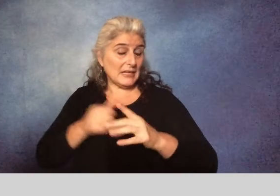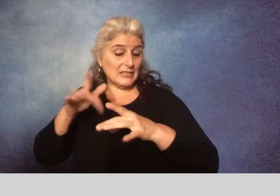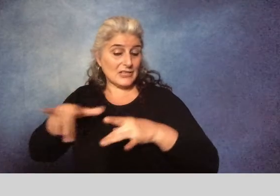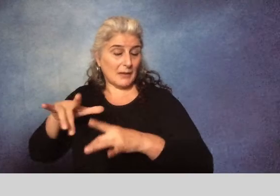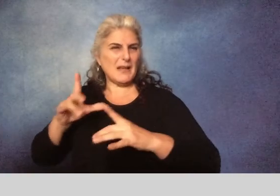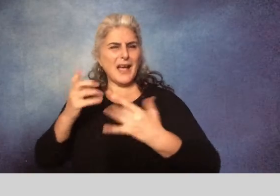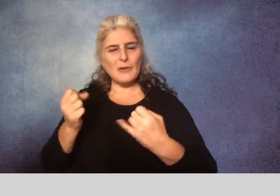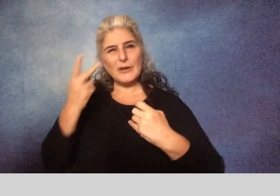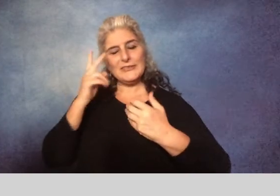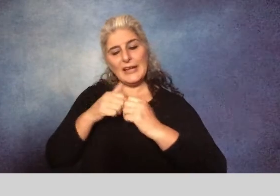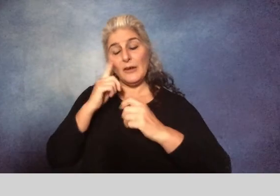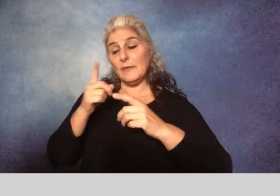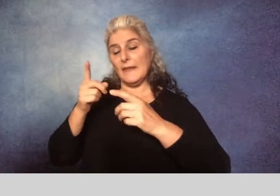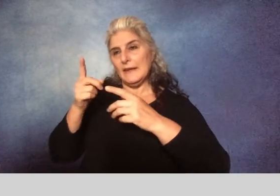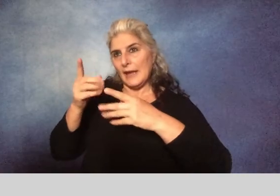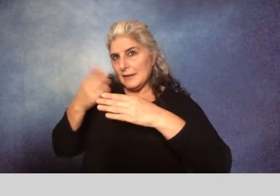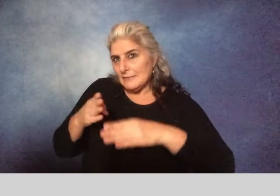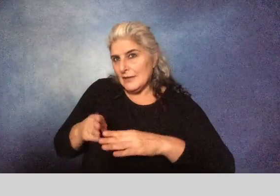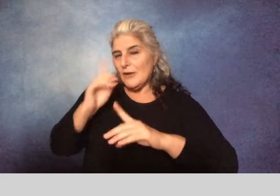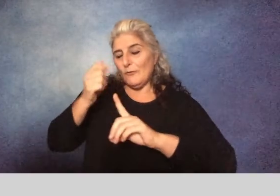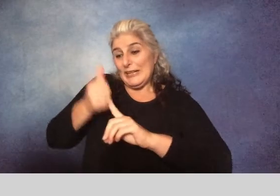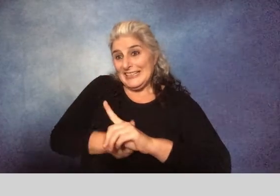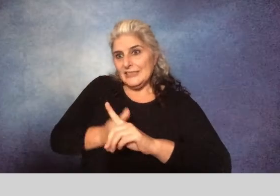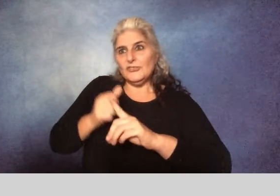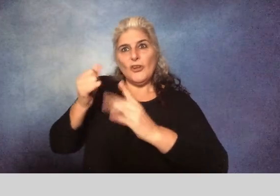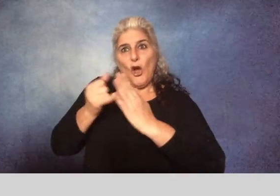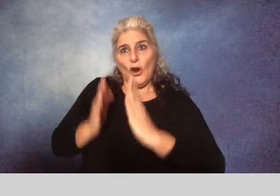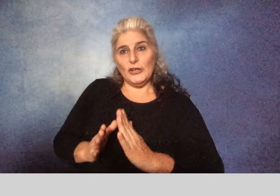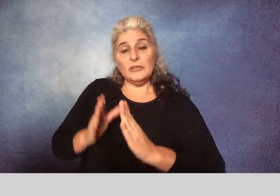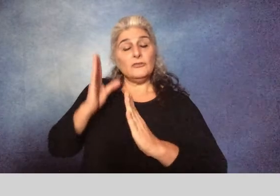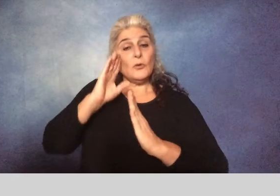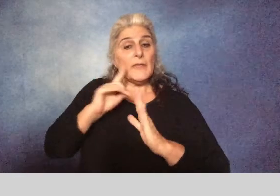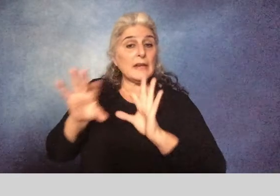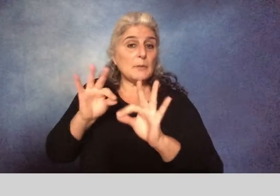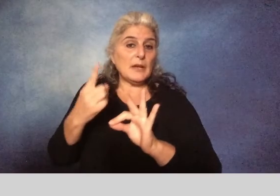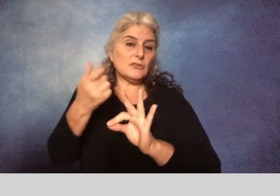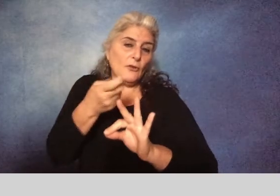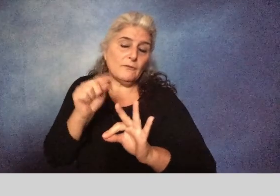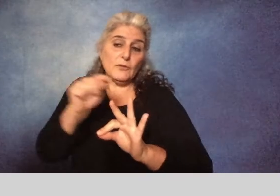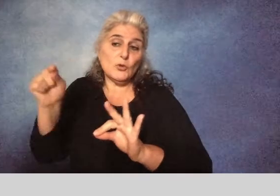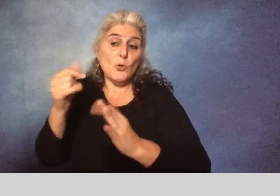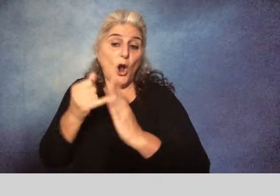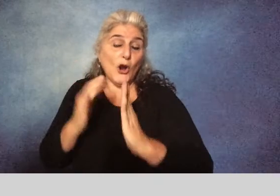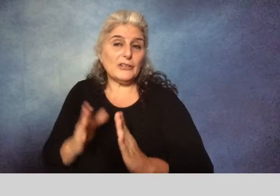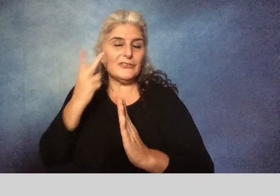between albums from the same artist. I decided to plot albums from a few different artists to explore this in greater detail.